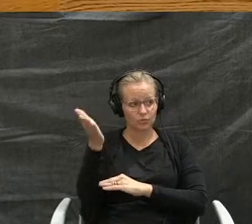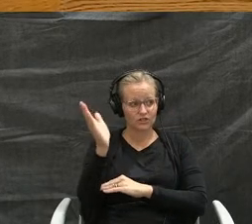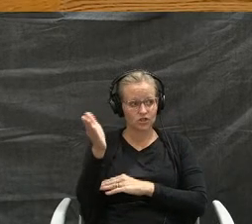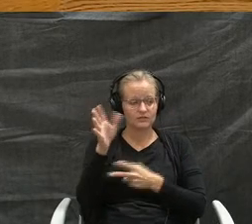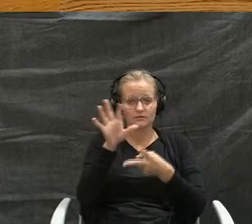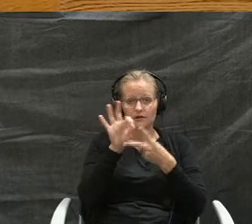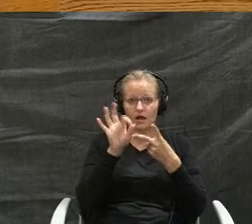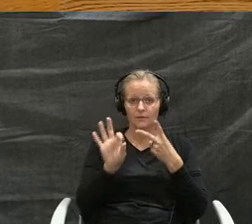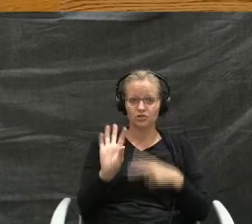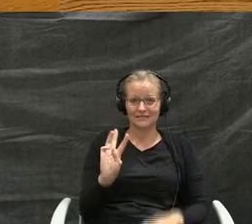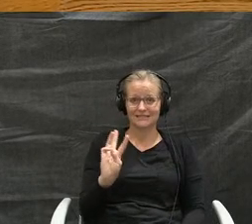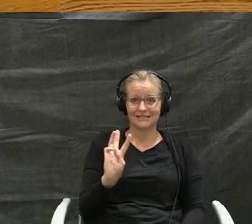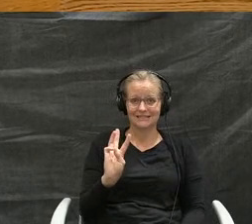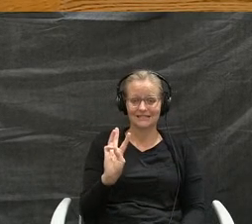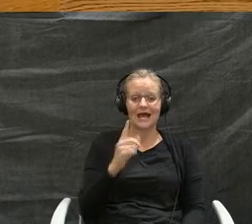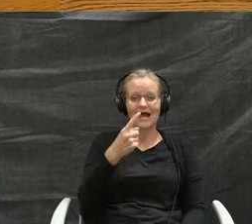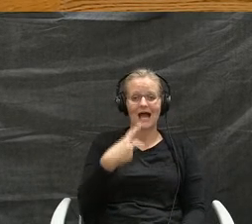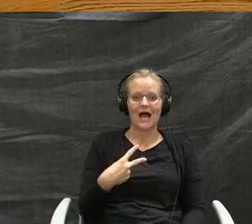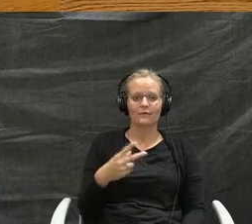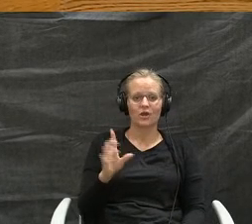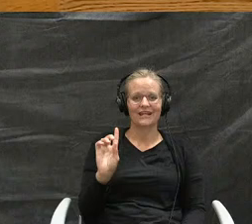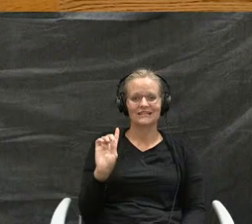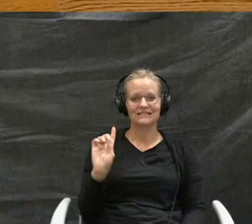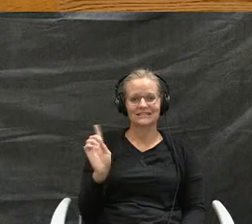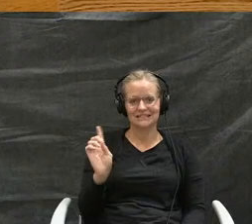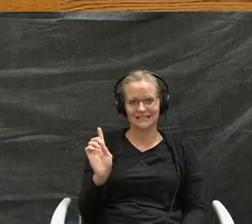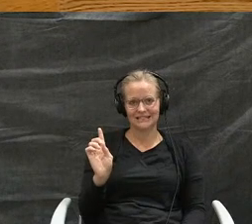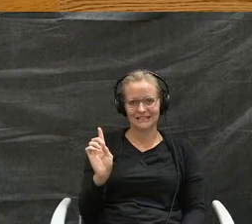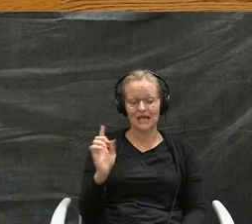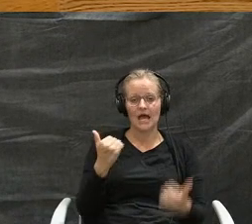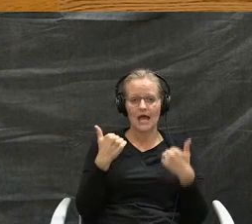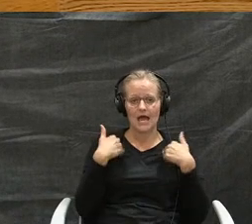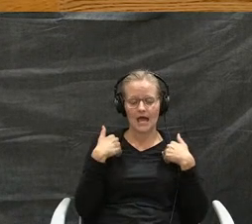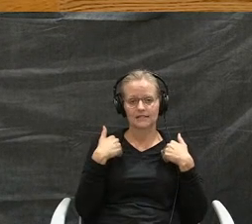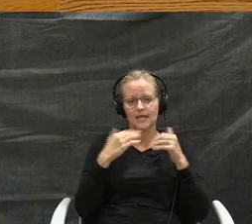And it has elementary in school more than secondary and